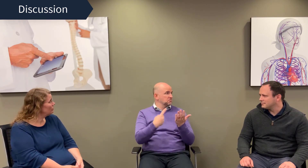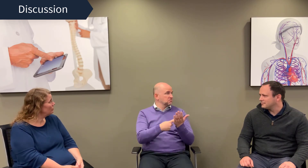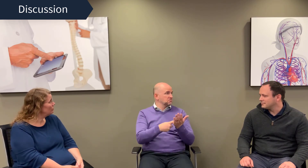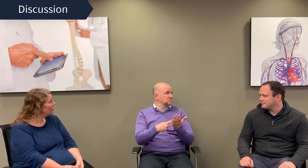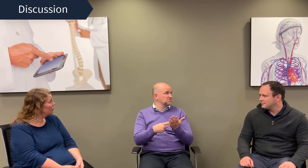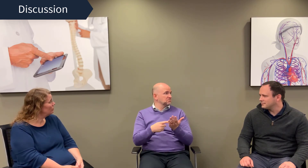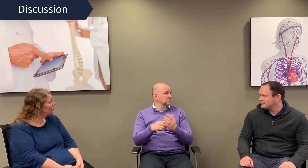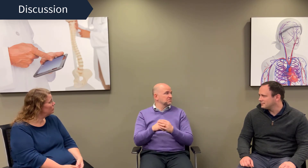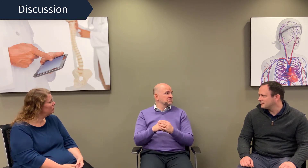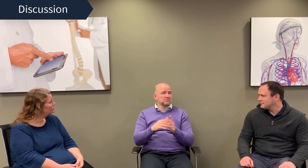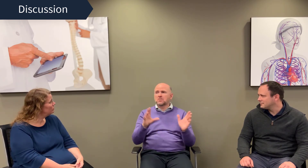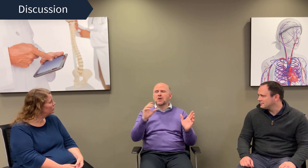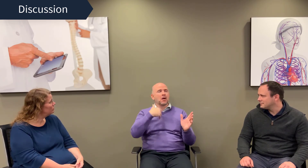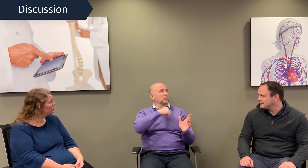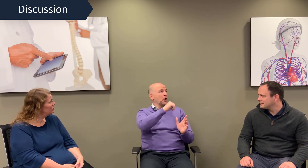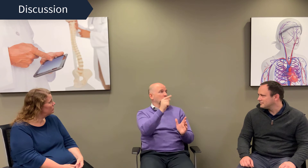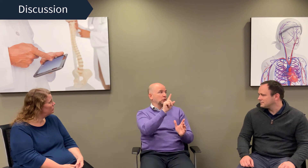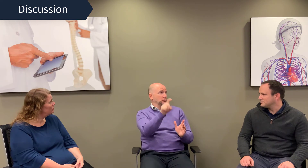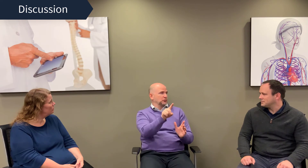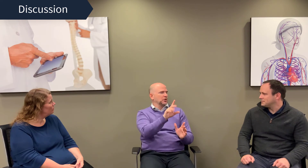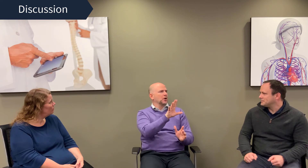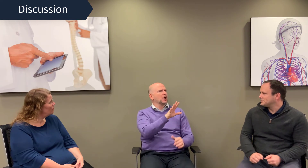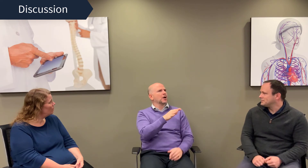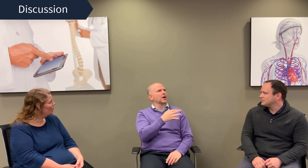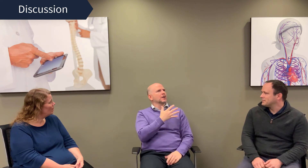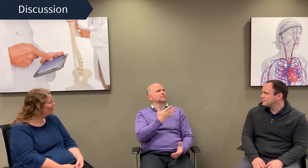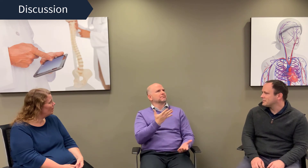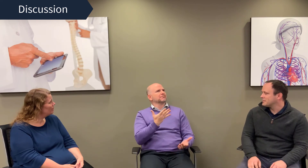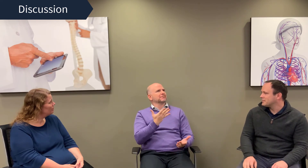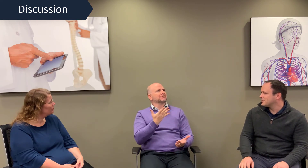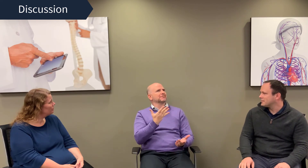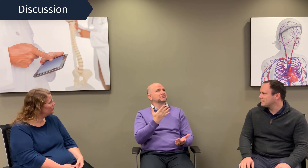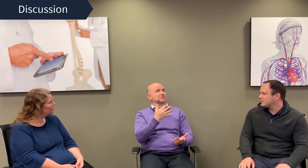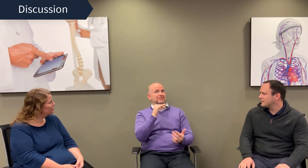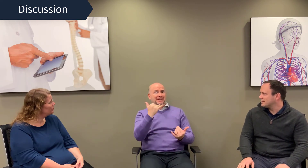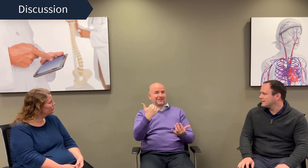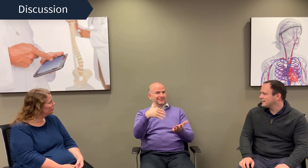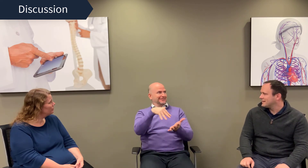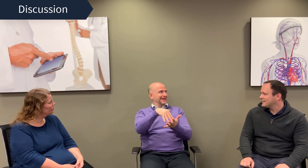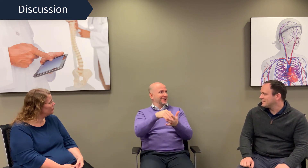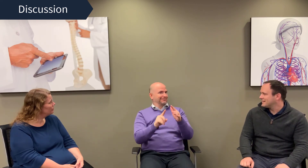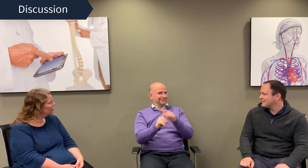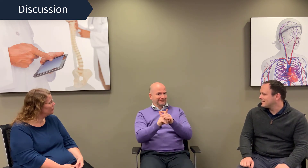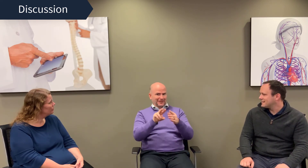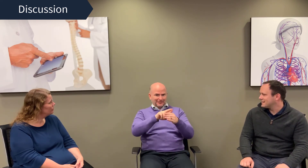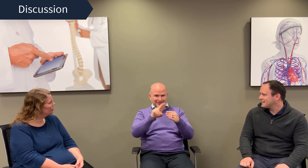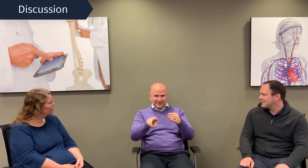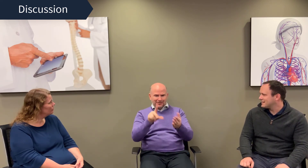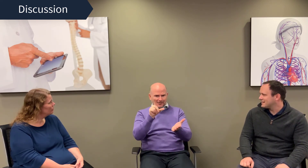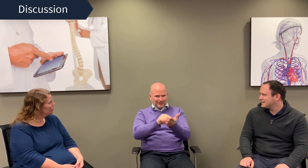Well, if there are no other comments, I do have a question.